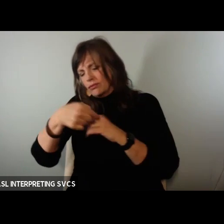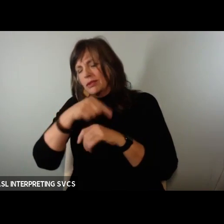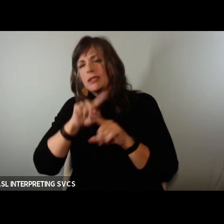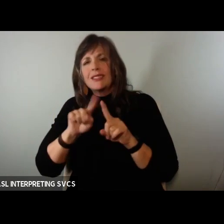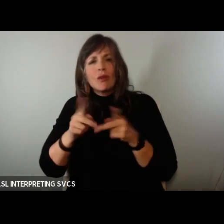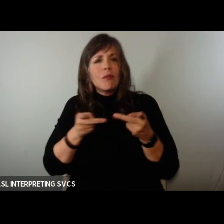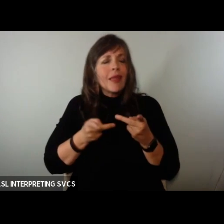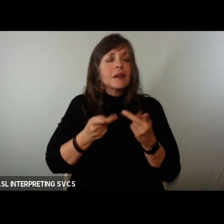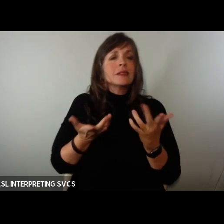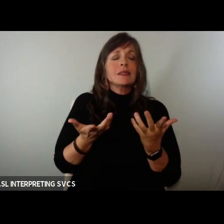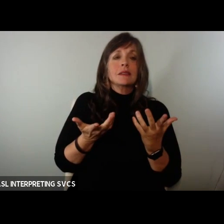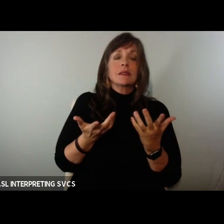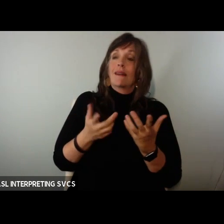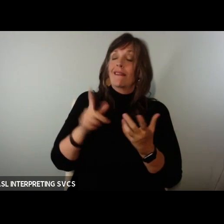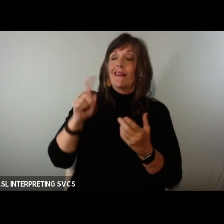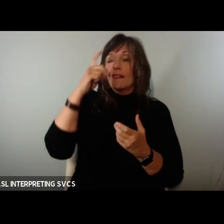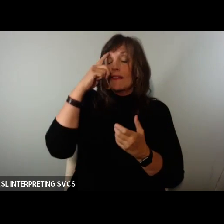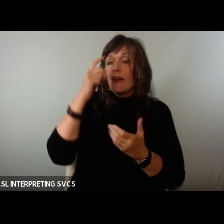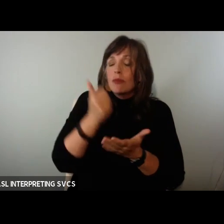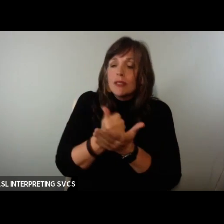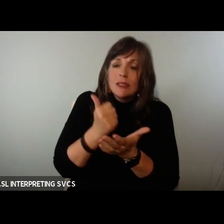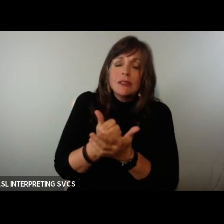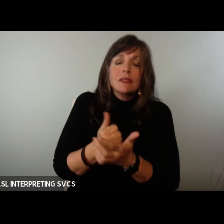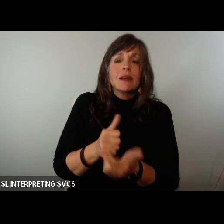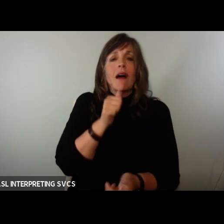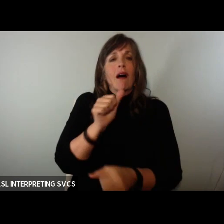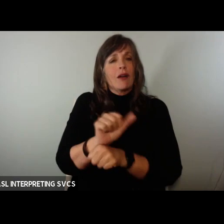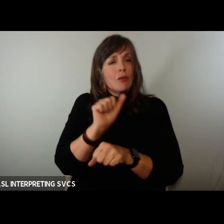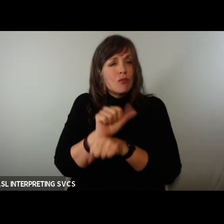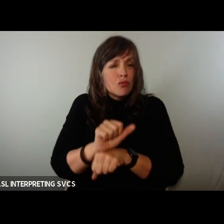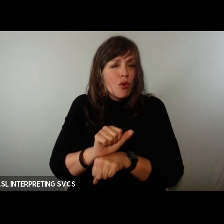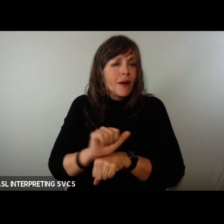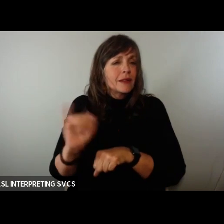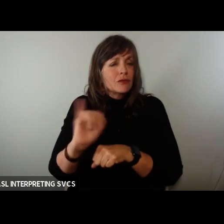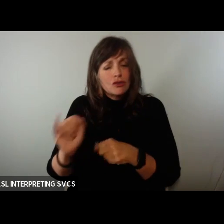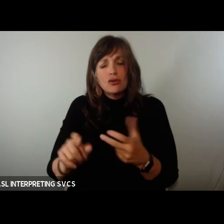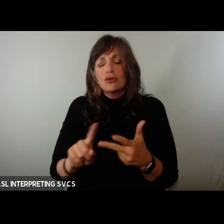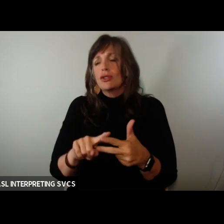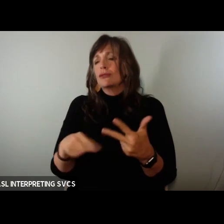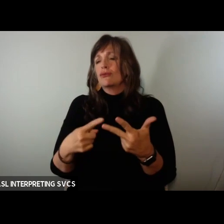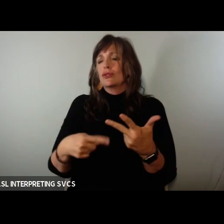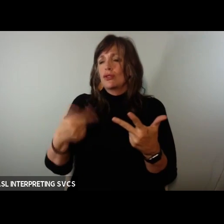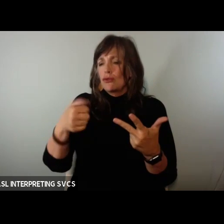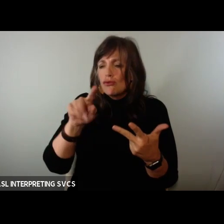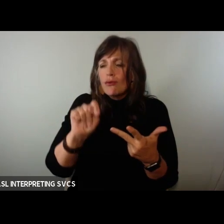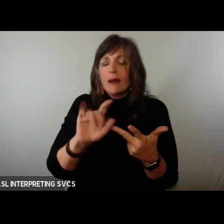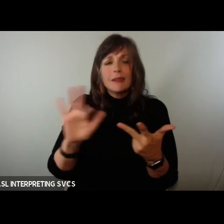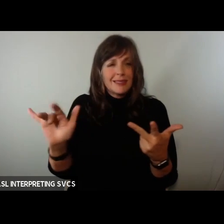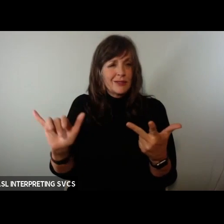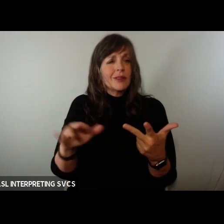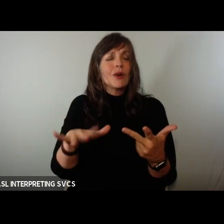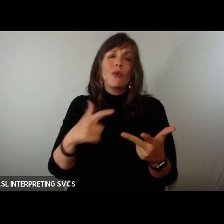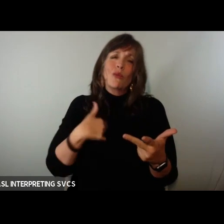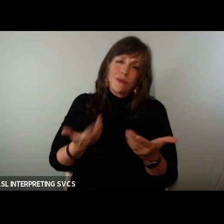government assistance, grants. We wanna remind you again that you can look up your local Arts Council,